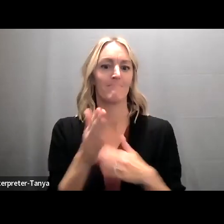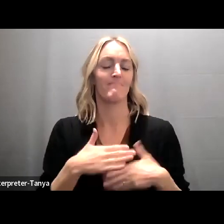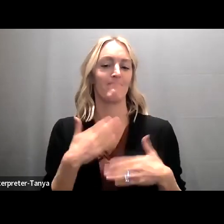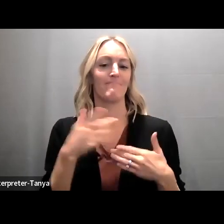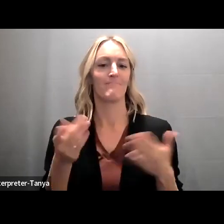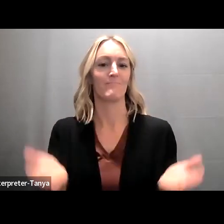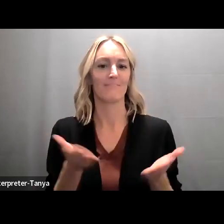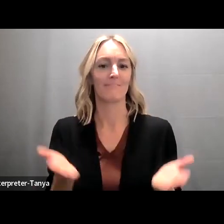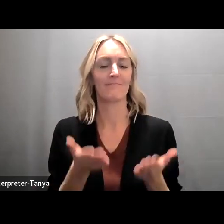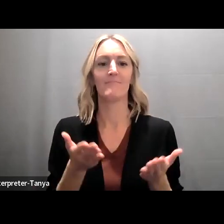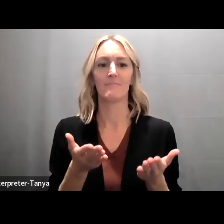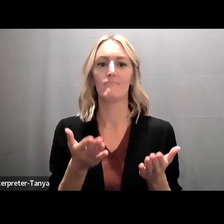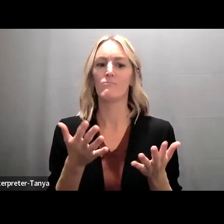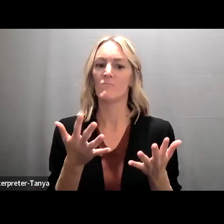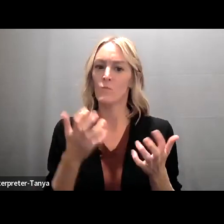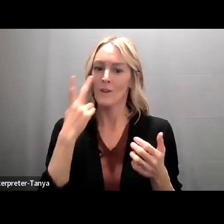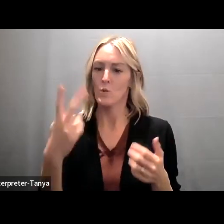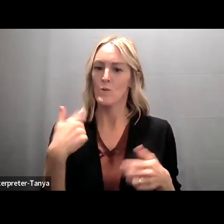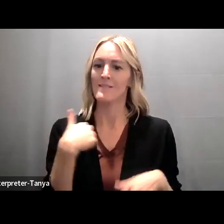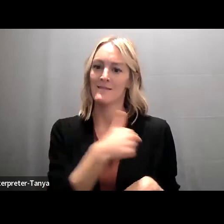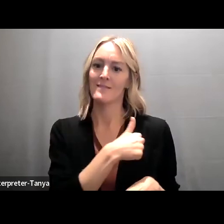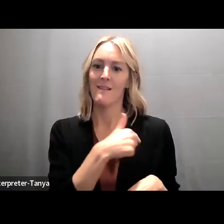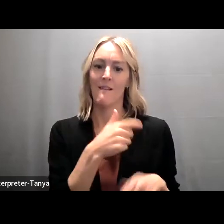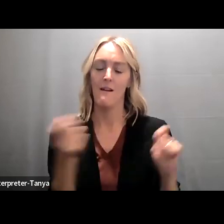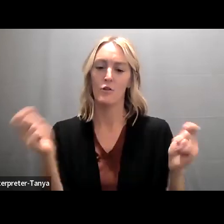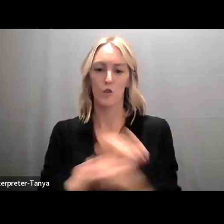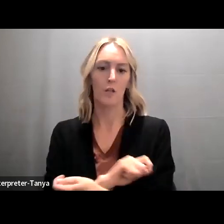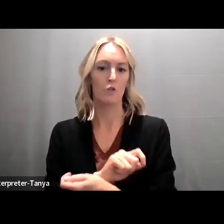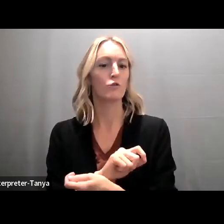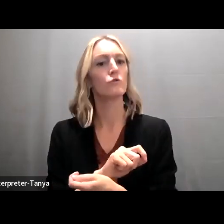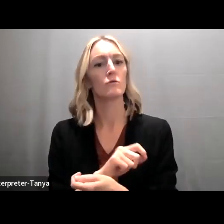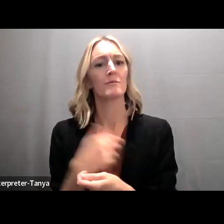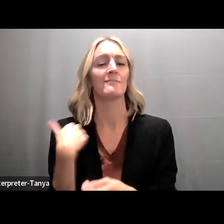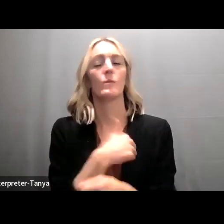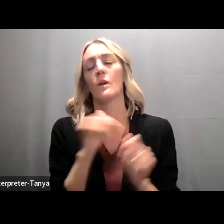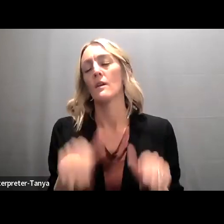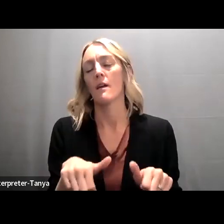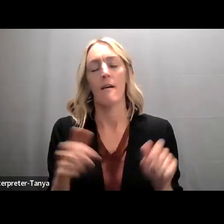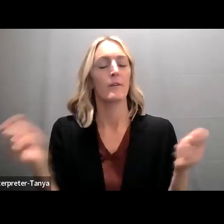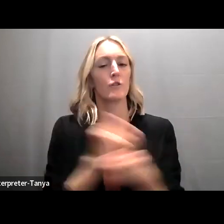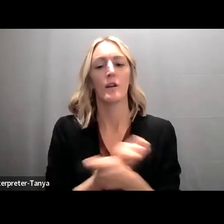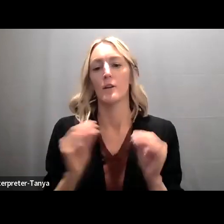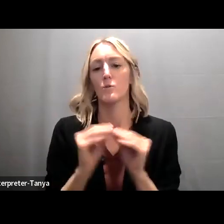I want to see us go places. I want us to go there together. Go far beyond this.